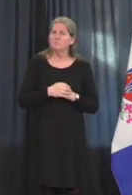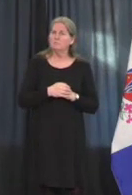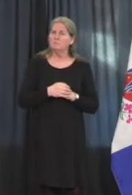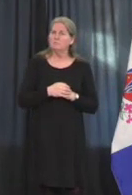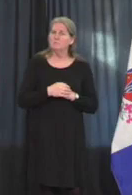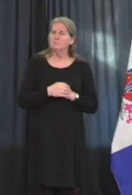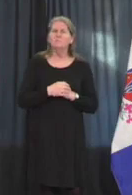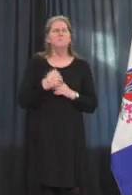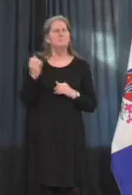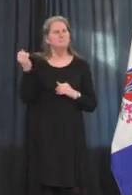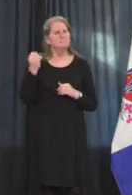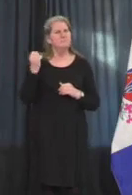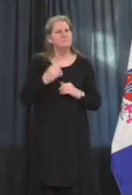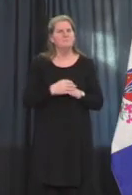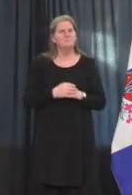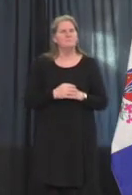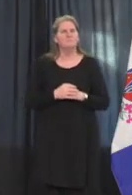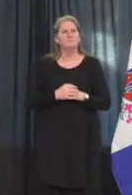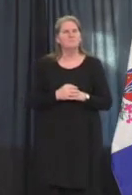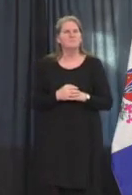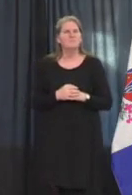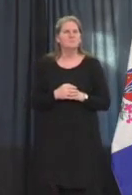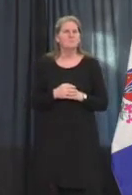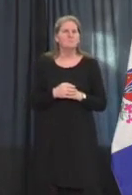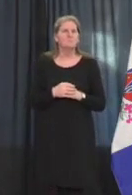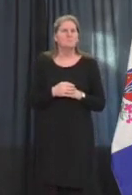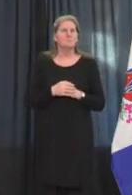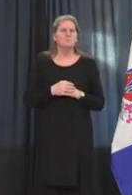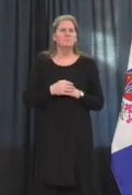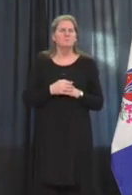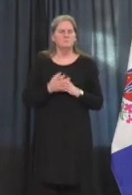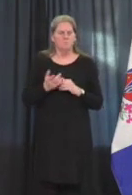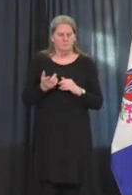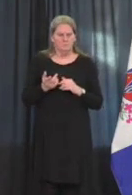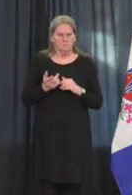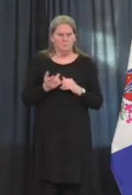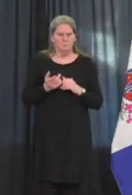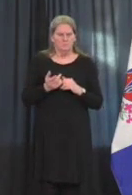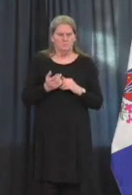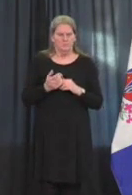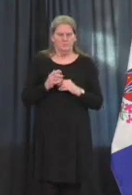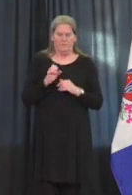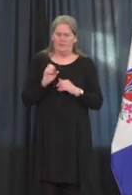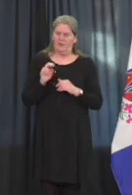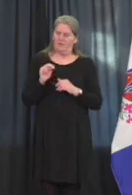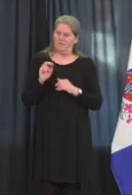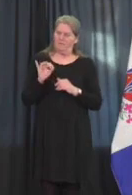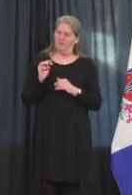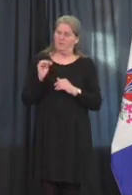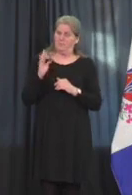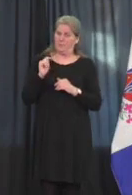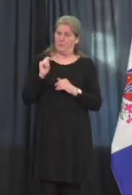YEAH. IS BECOMING AN ENFORCEMENT OFFICER VOLUNTARY?